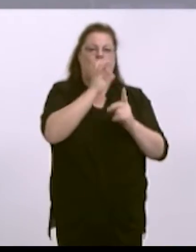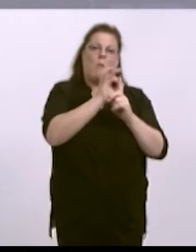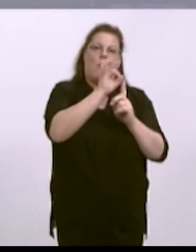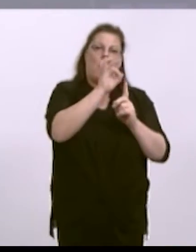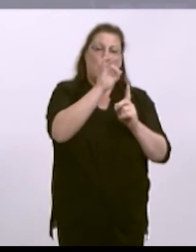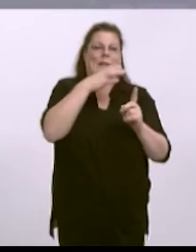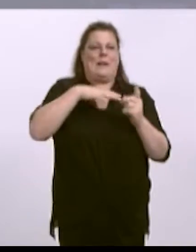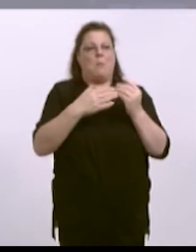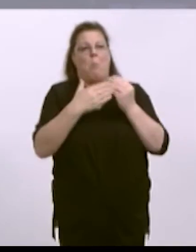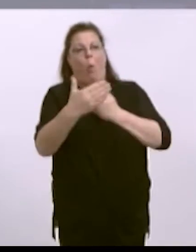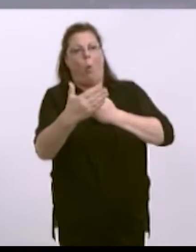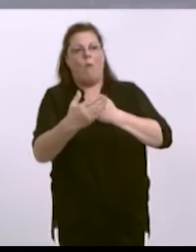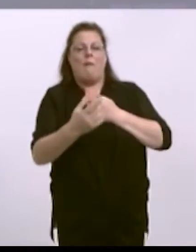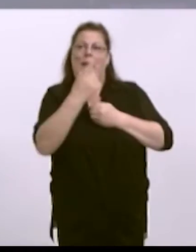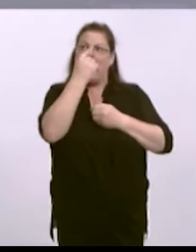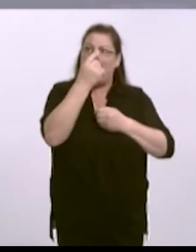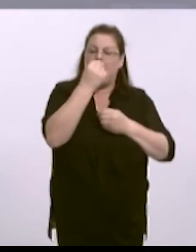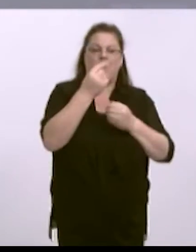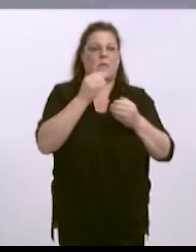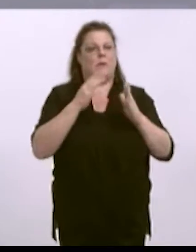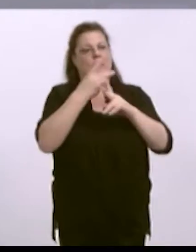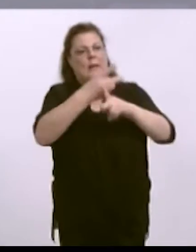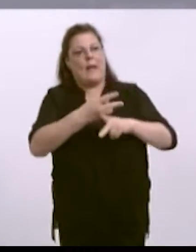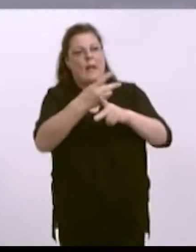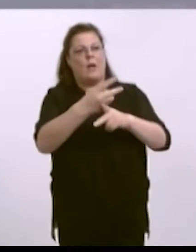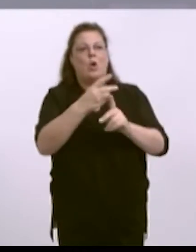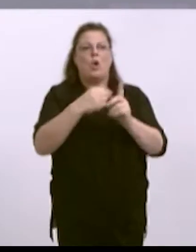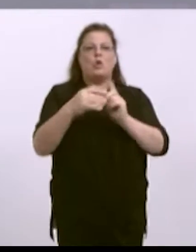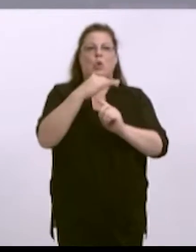the general population. Social care isnít all about the GP, though, and Iím wondering